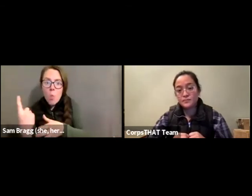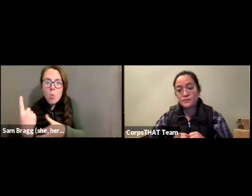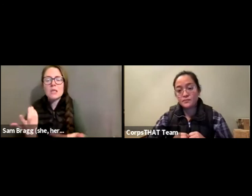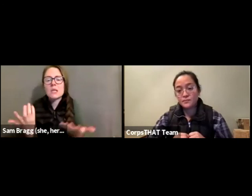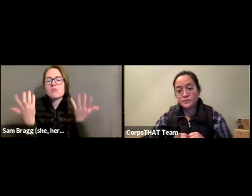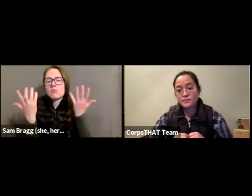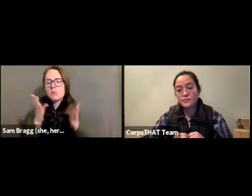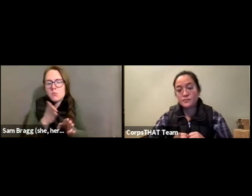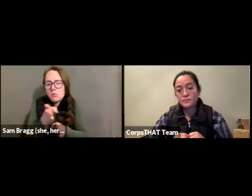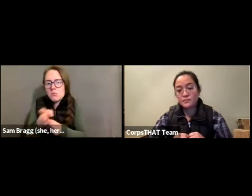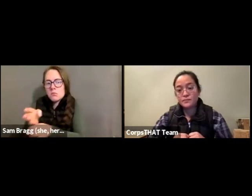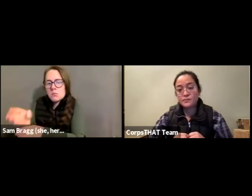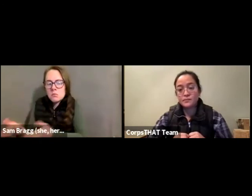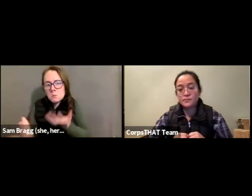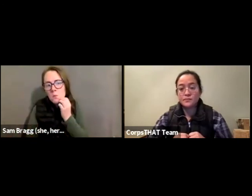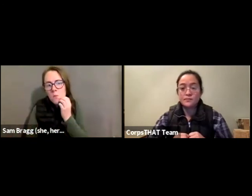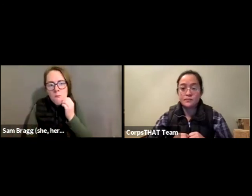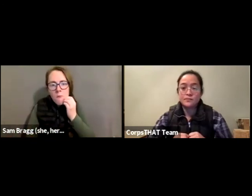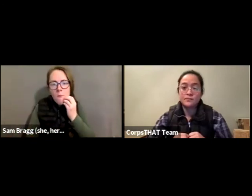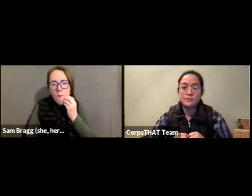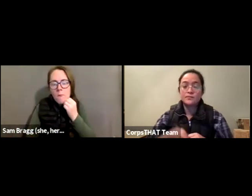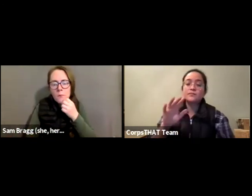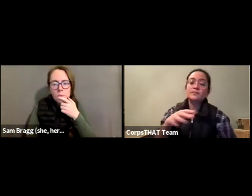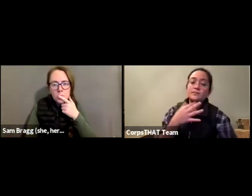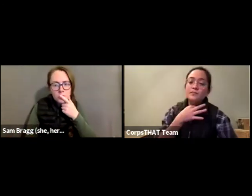them but my backpacking trip is another example so there are a lot of areas where you can excel